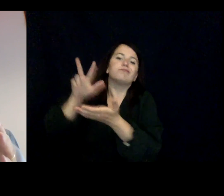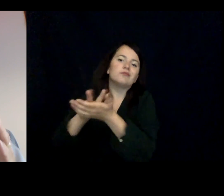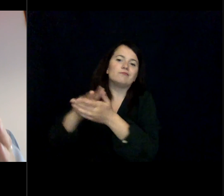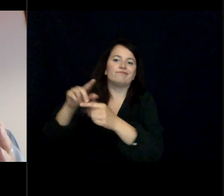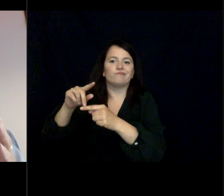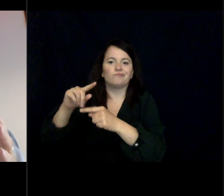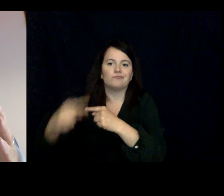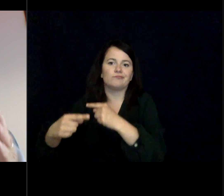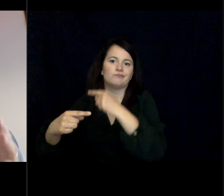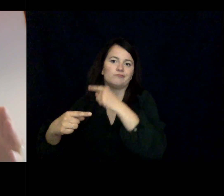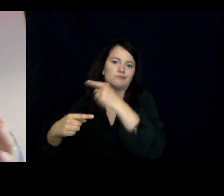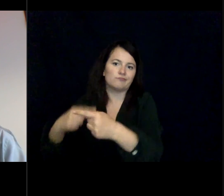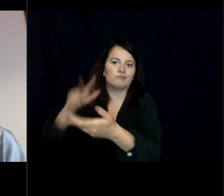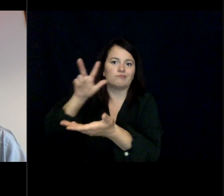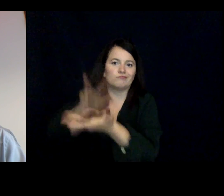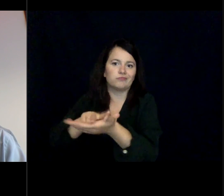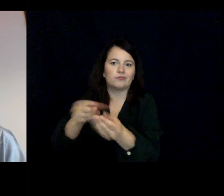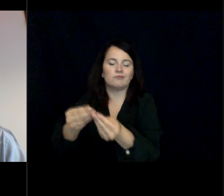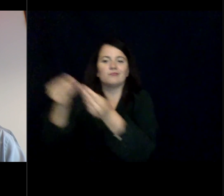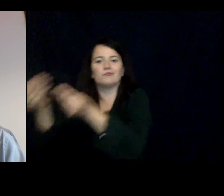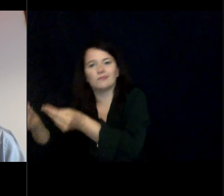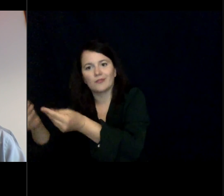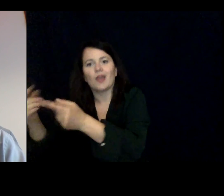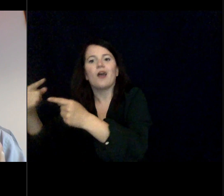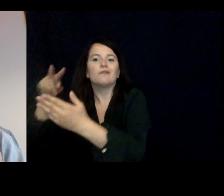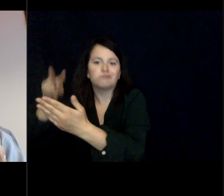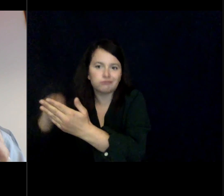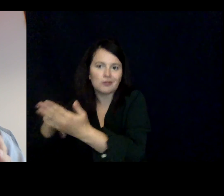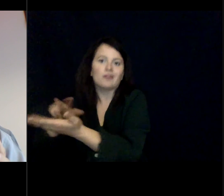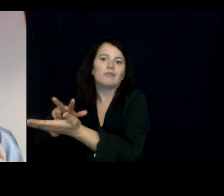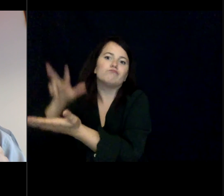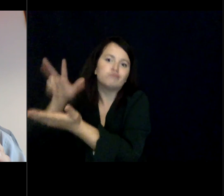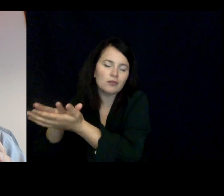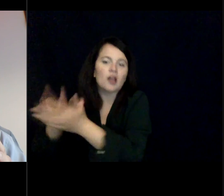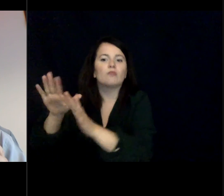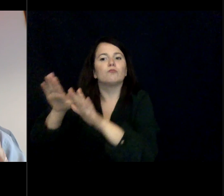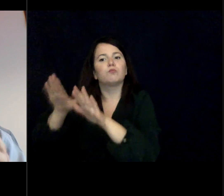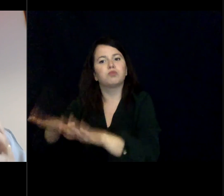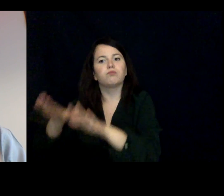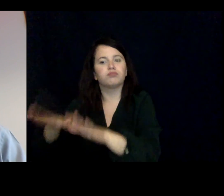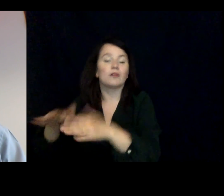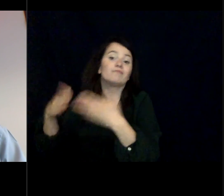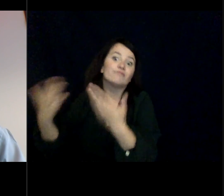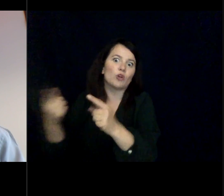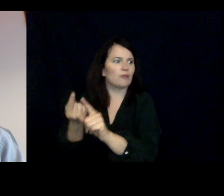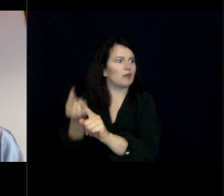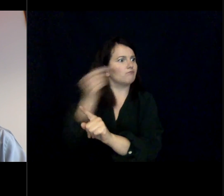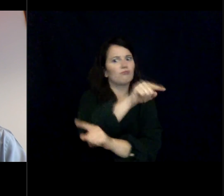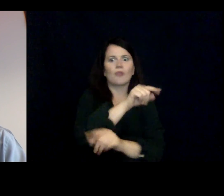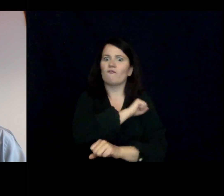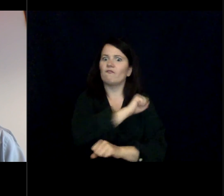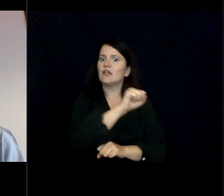Also the levels quite often make the things complicated and simplification afterwards is needed.